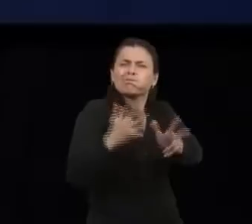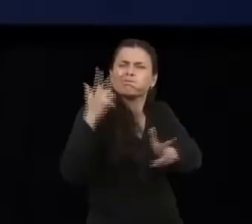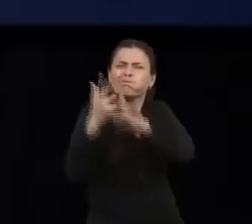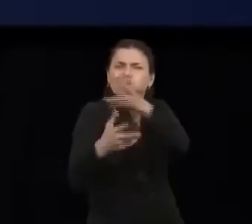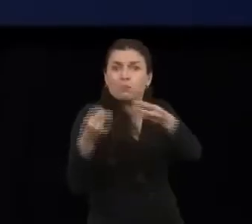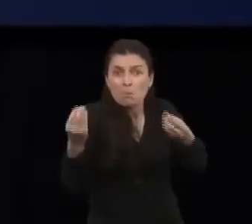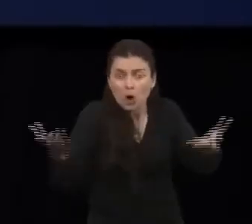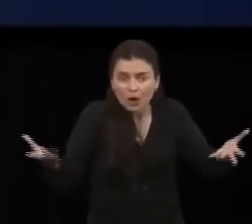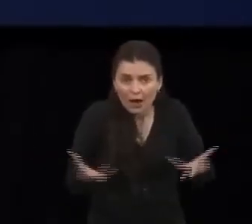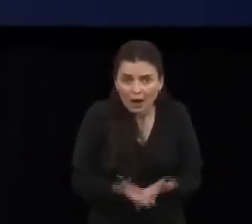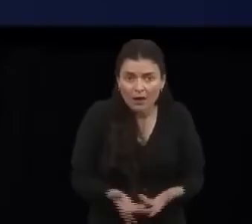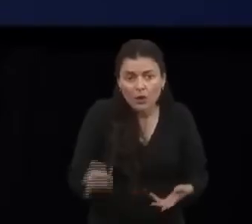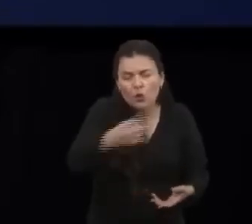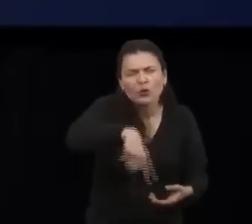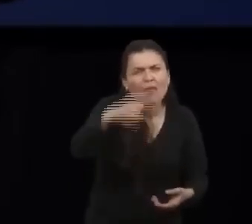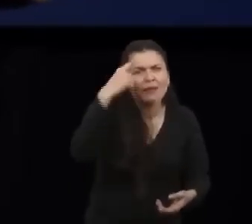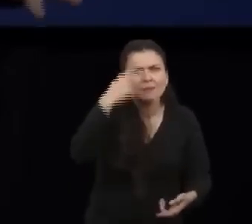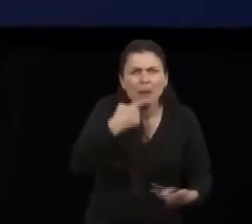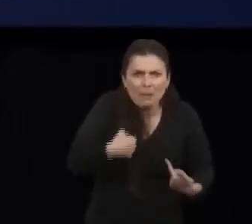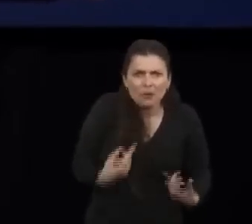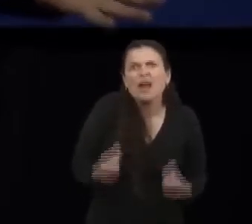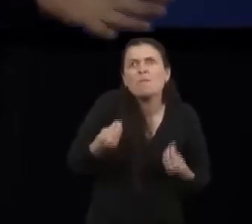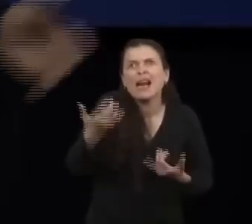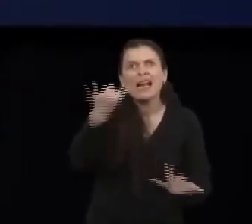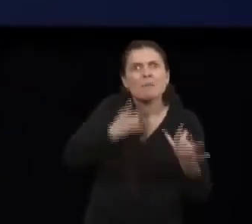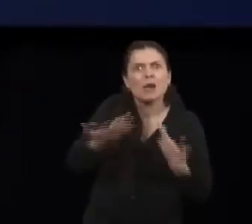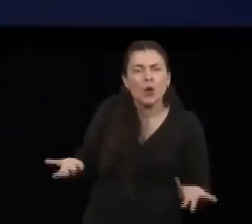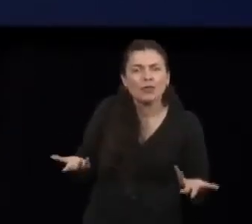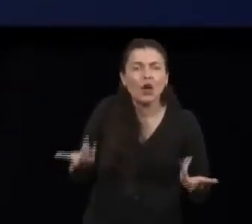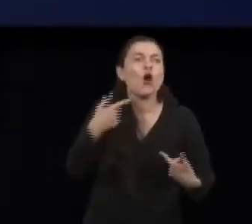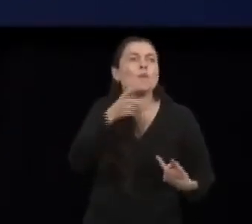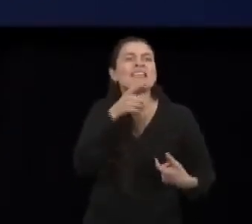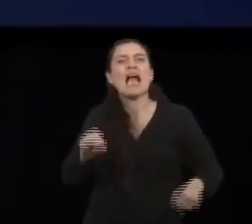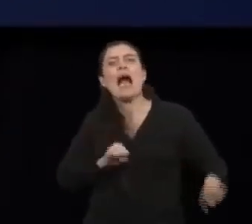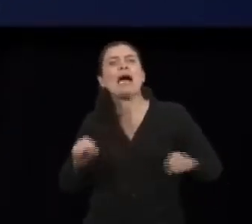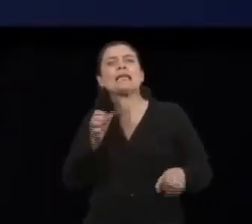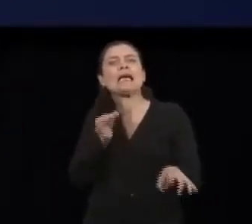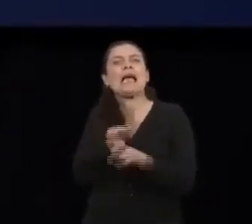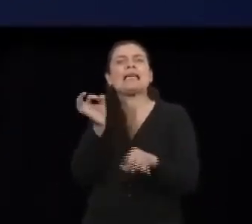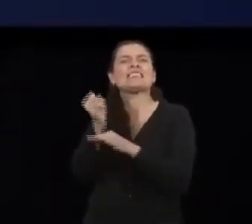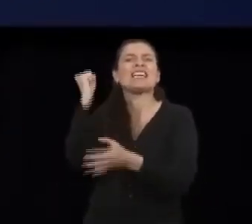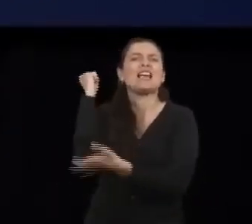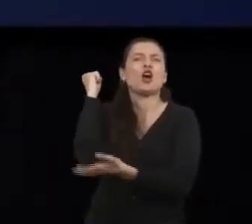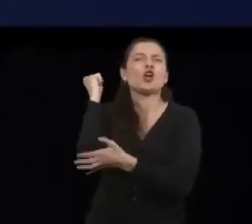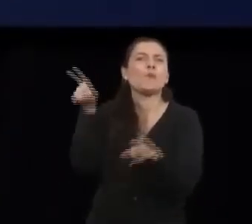Today I was attacked by giving a class on Vixel economy.